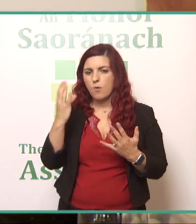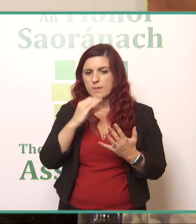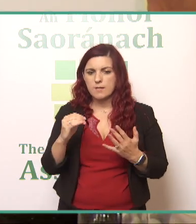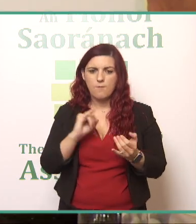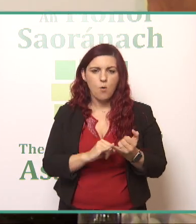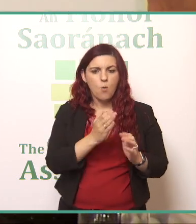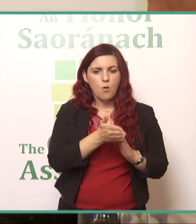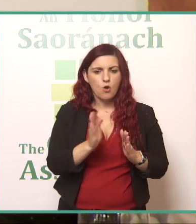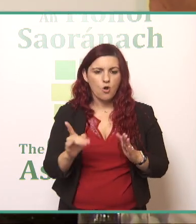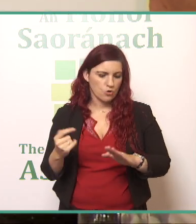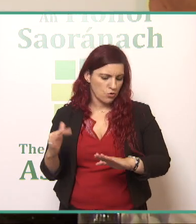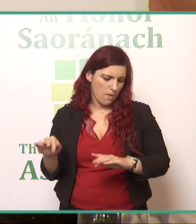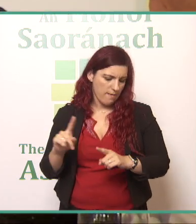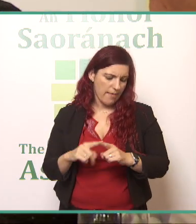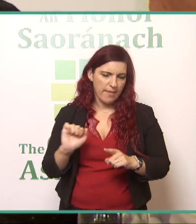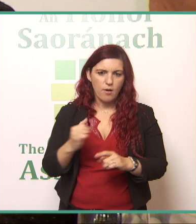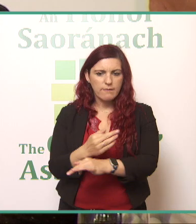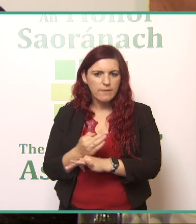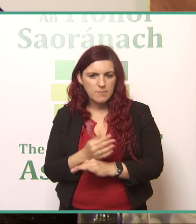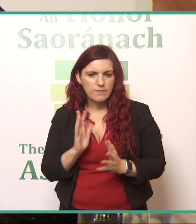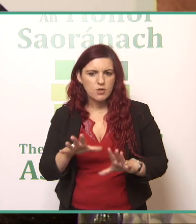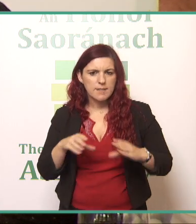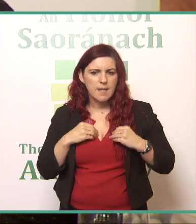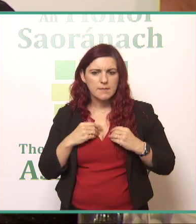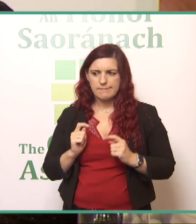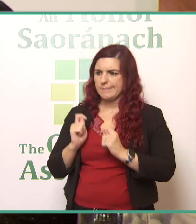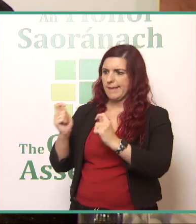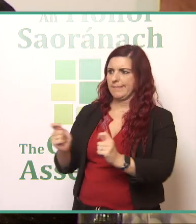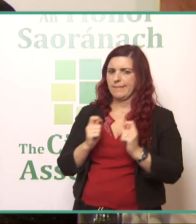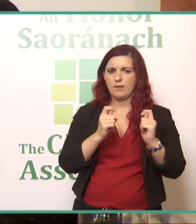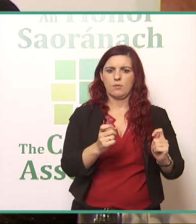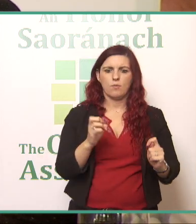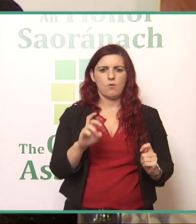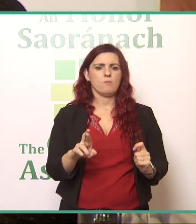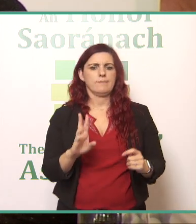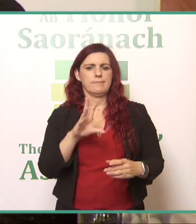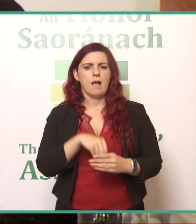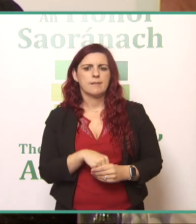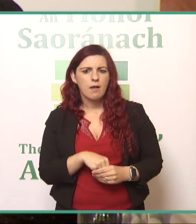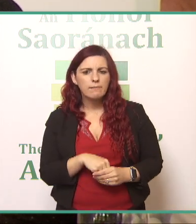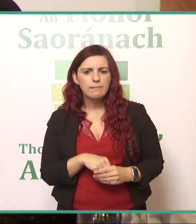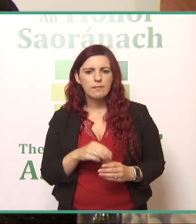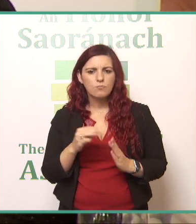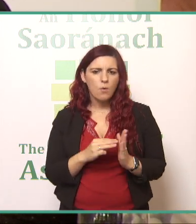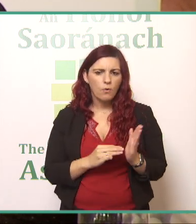and their families have accepted the designation are in are in part of the program and indeed some